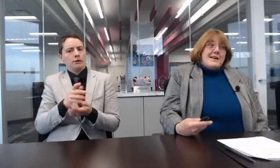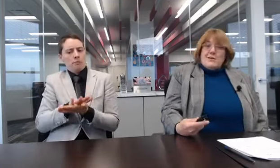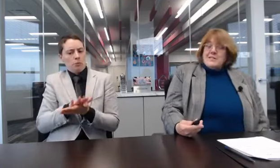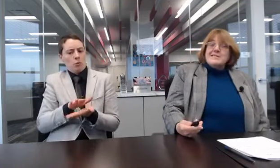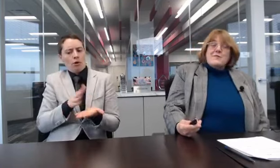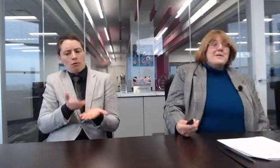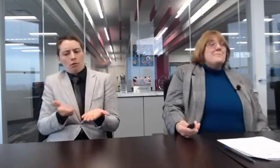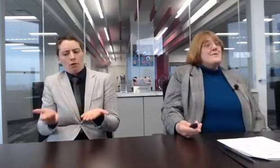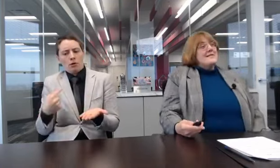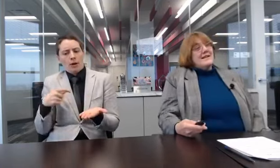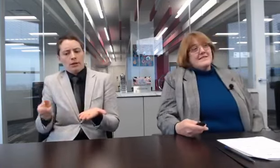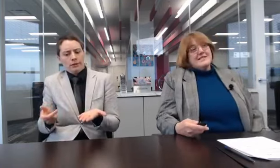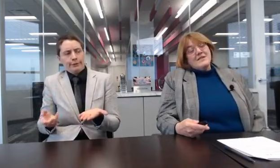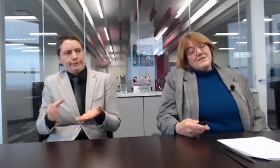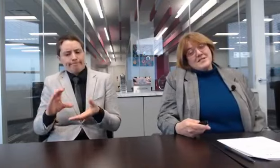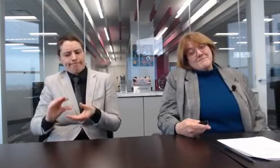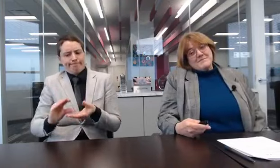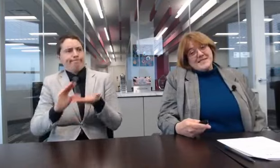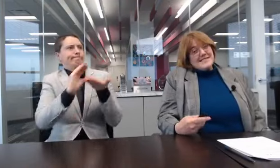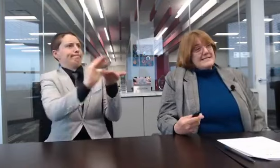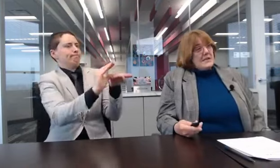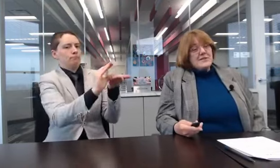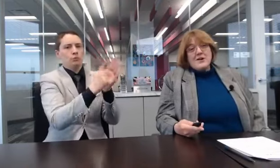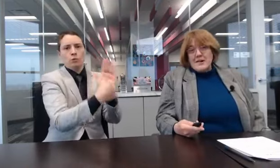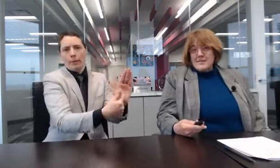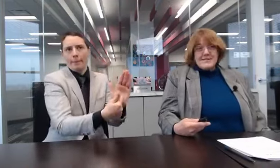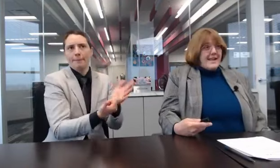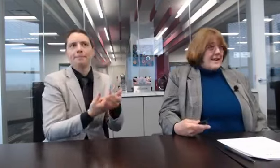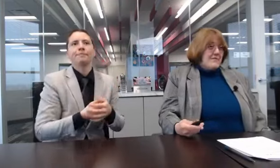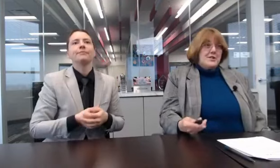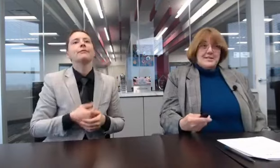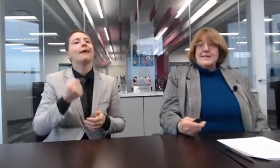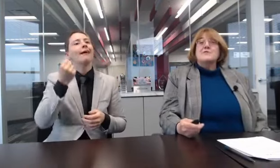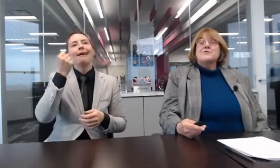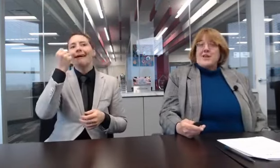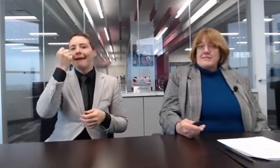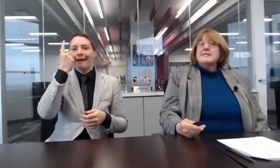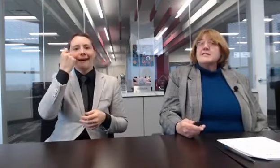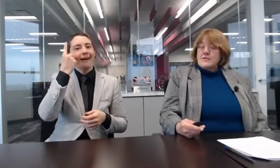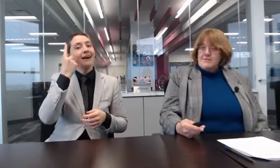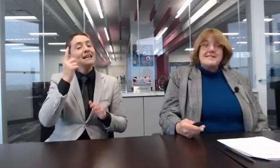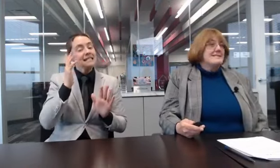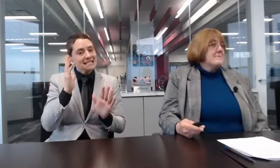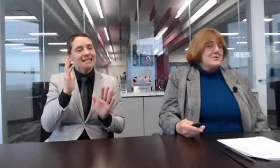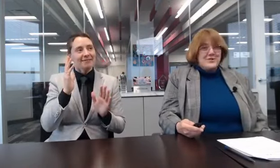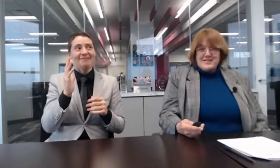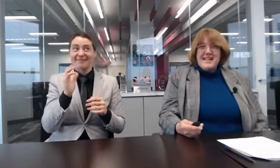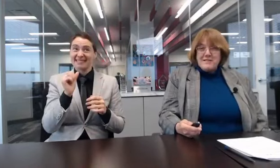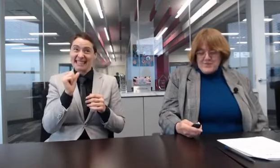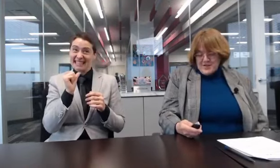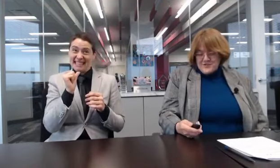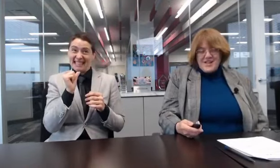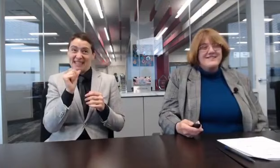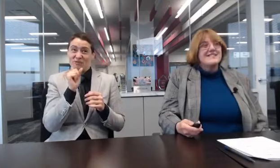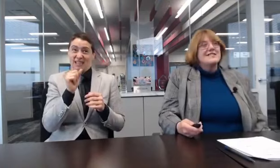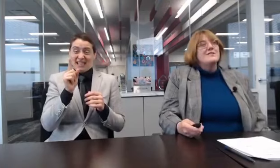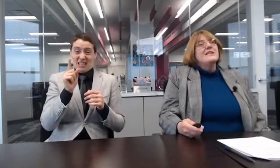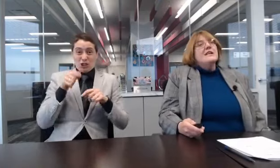This is something I always tell people. You know, this is not the time to say, every good thing you child can do. It doesn't mean you shouldn't tell 'em what your child can do.